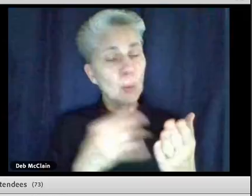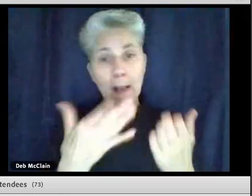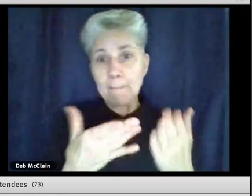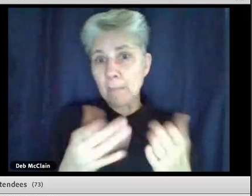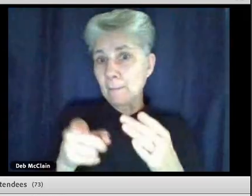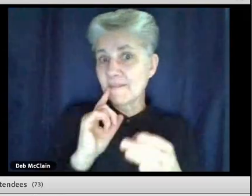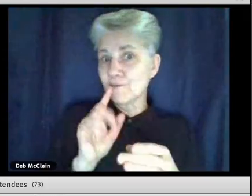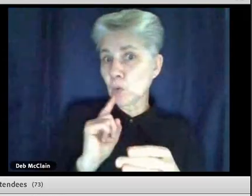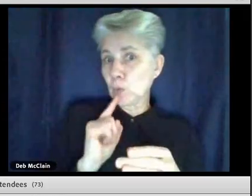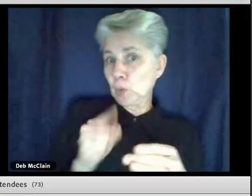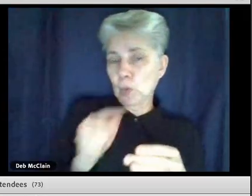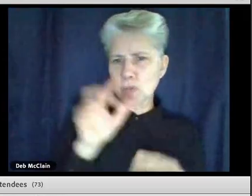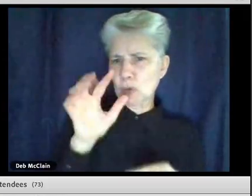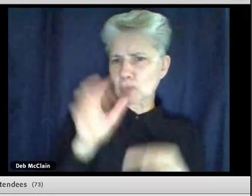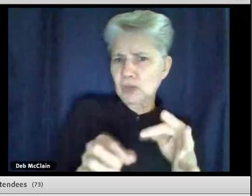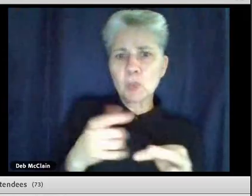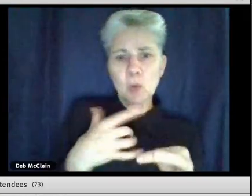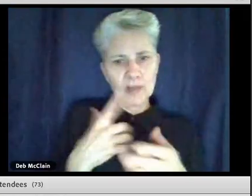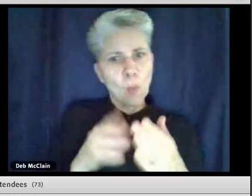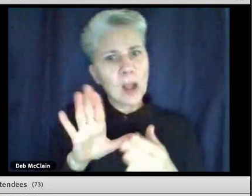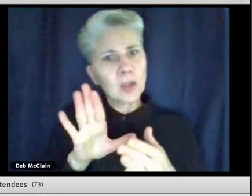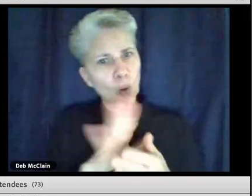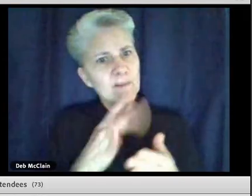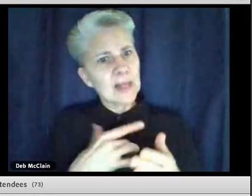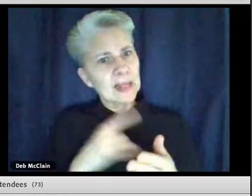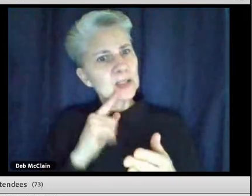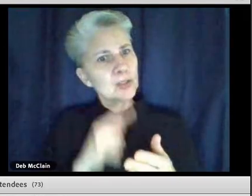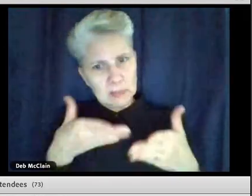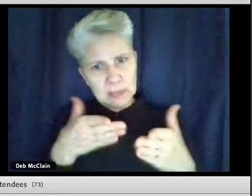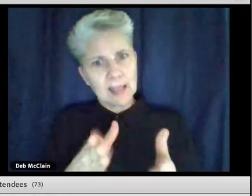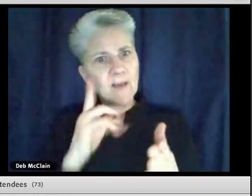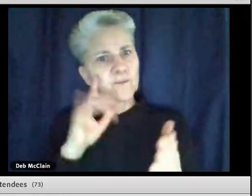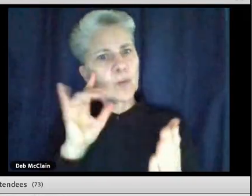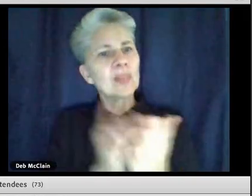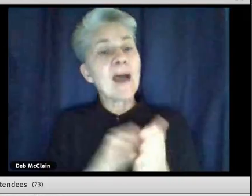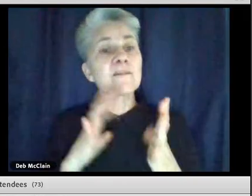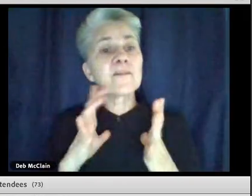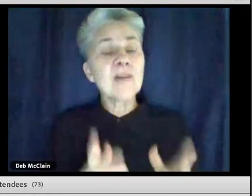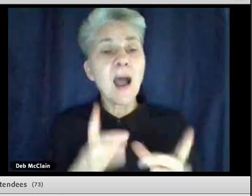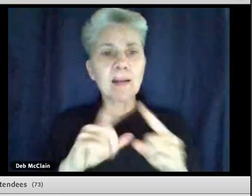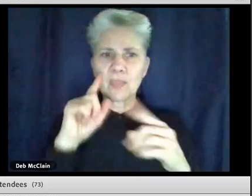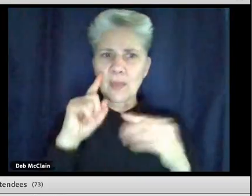And think about whether or not your fear is realistic, and for you, it might be. There's no judgment here. You feel what you feel.